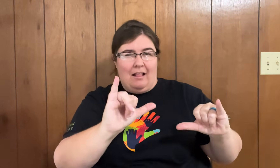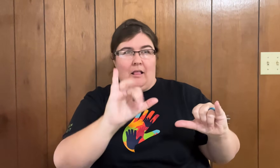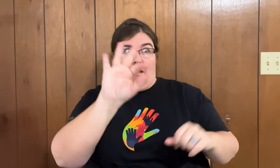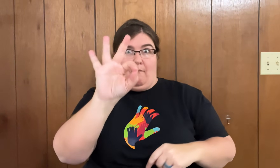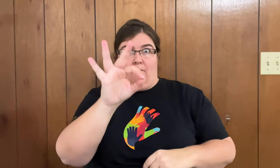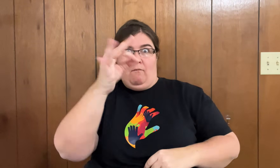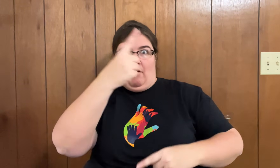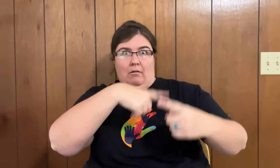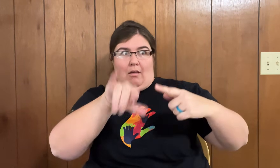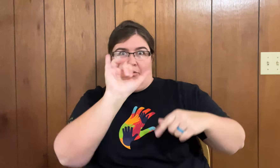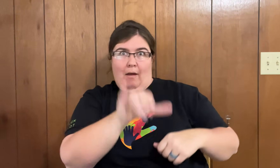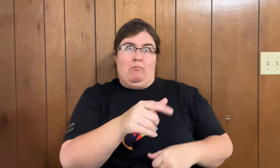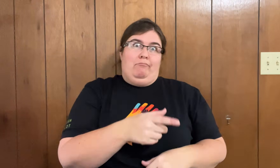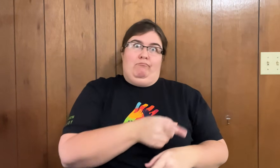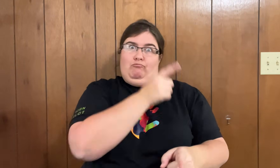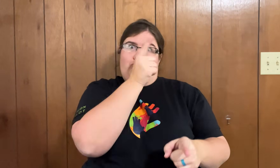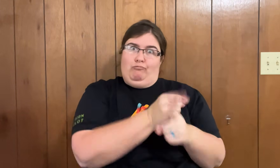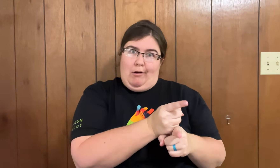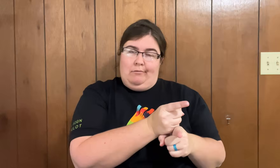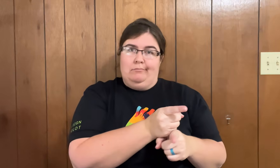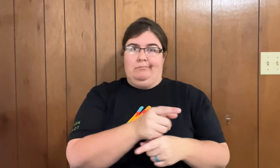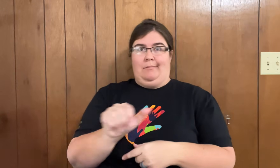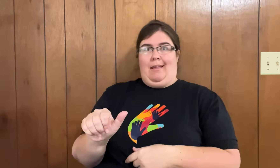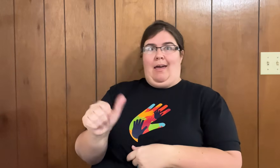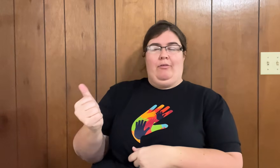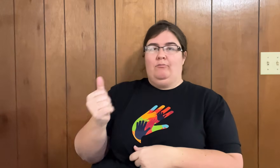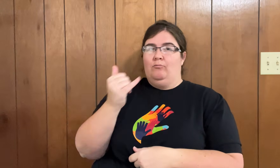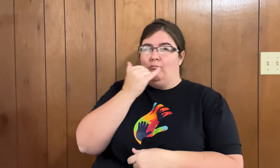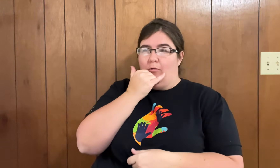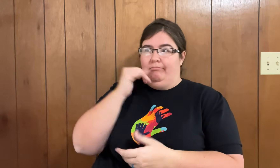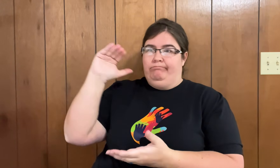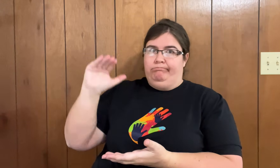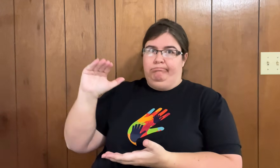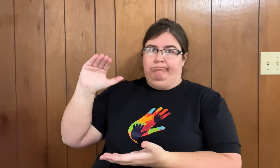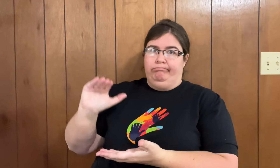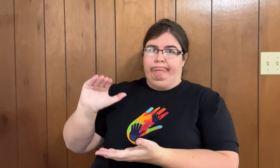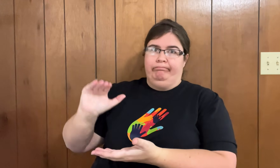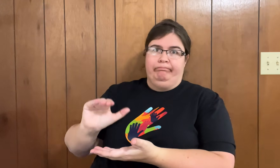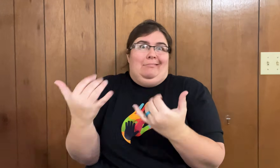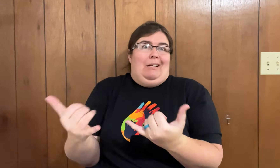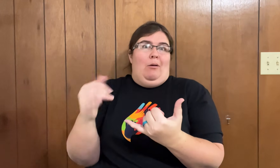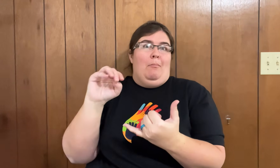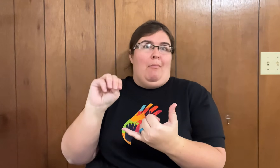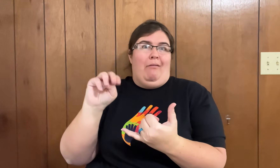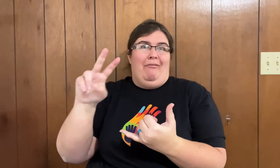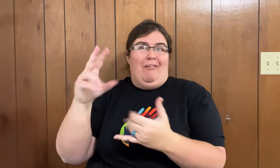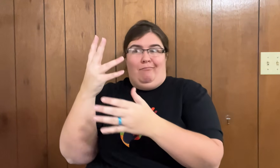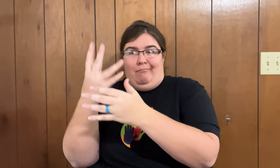But still, French Sign Language for a time was the "right" language and the others were "wrong" and thus used less and less. And now,